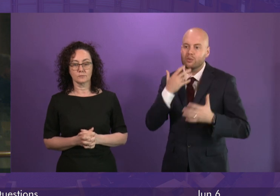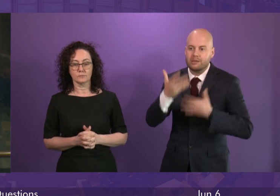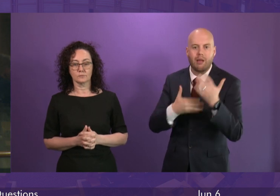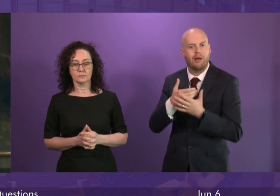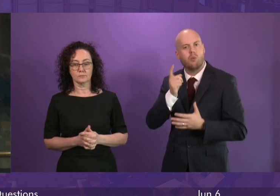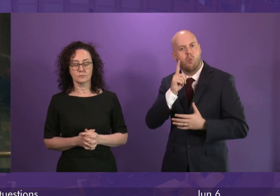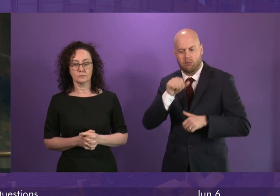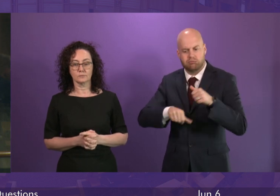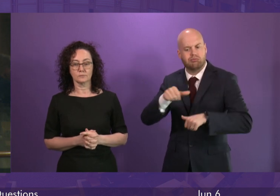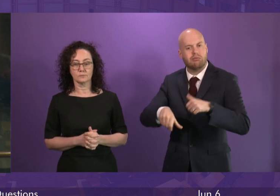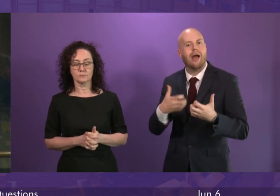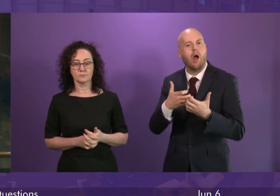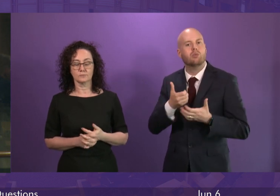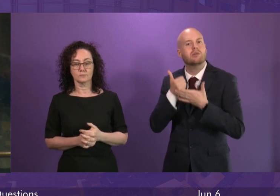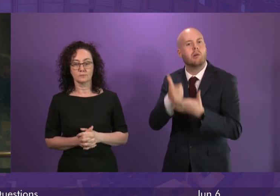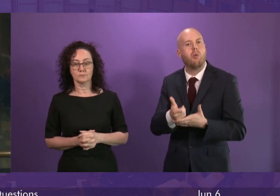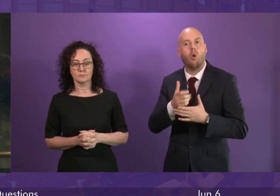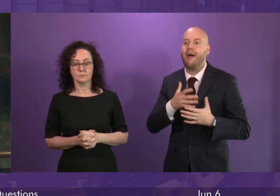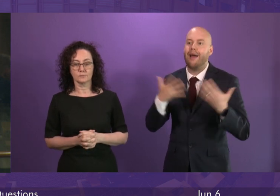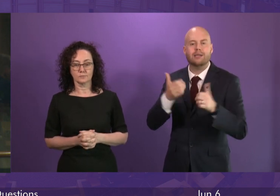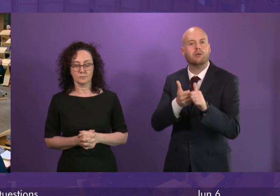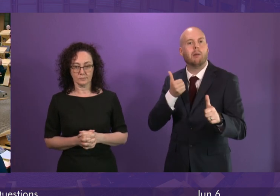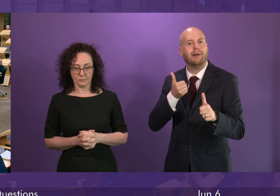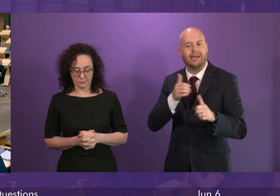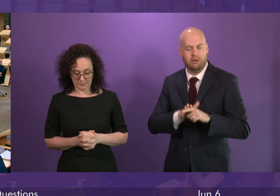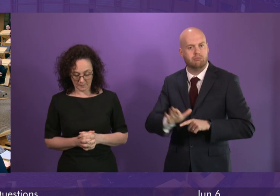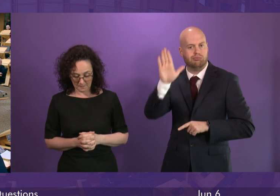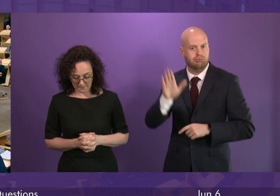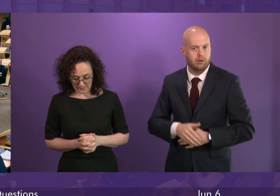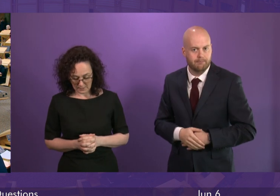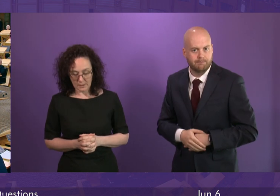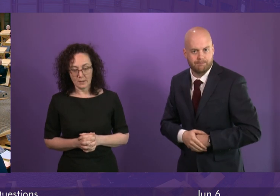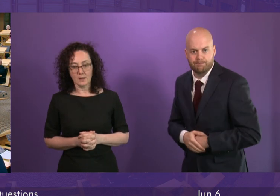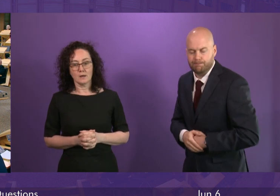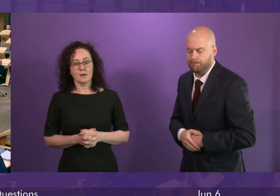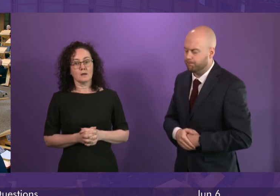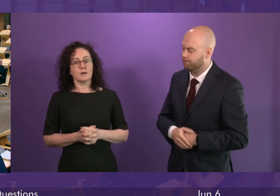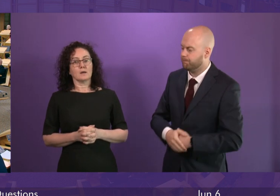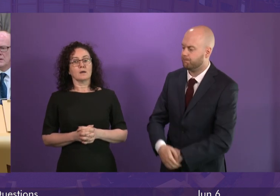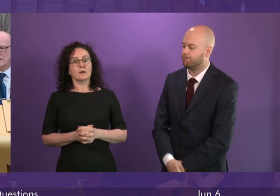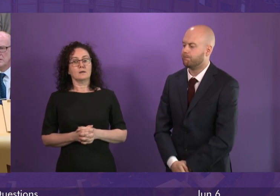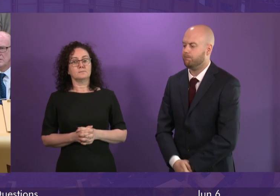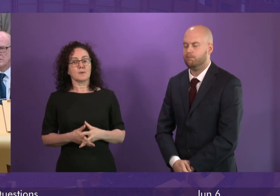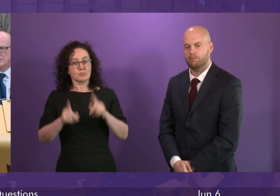business and a skilled and dedicated workforce? John Swinney: Mr McDonald’s final point